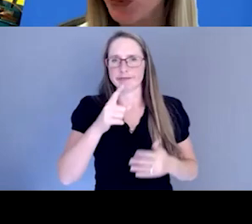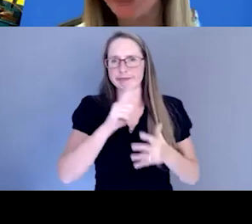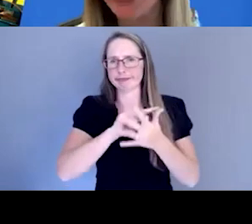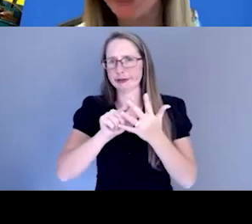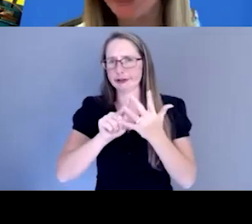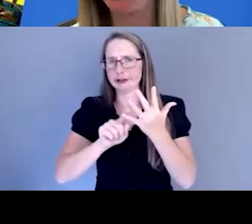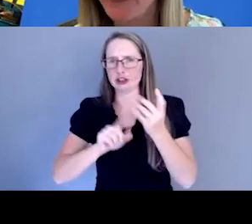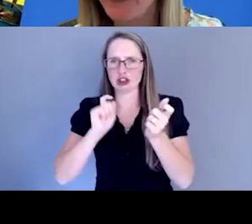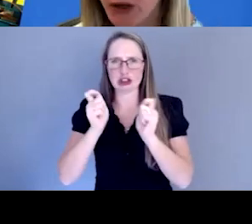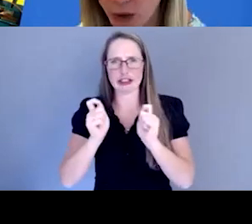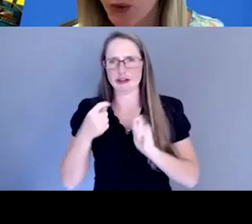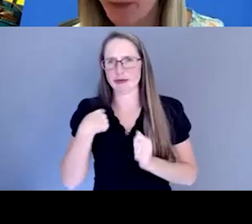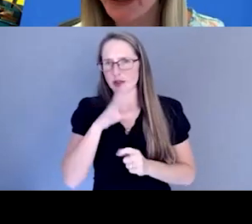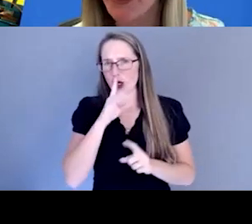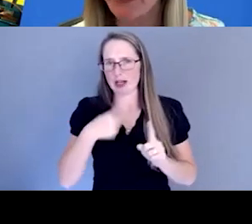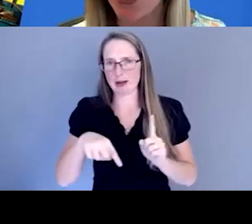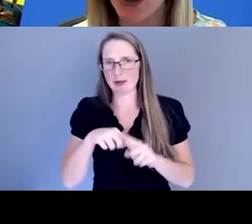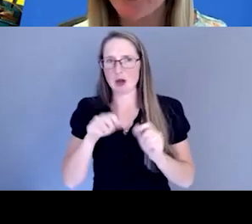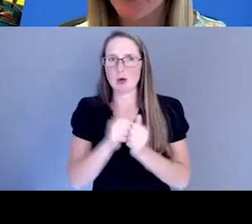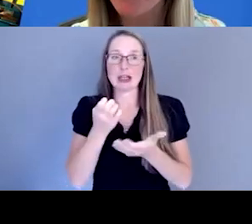we talk about in the equipment category.